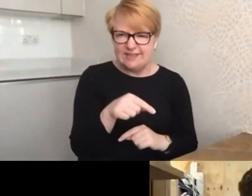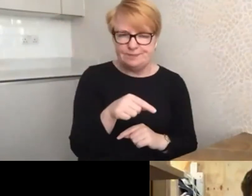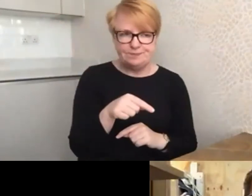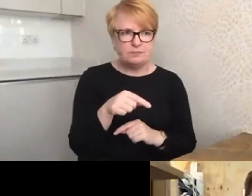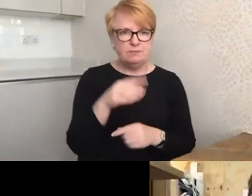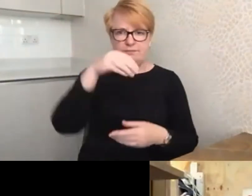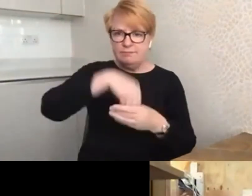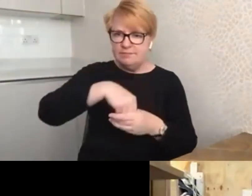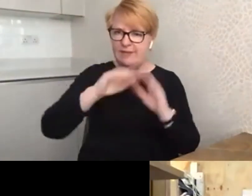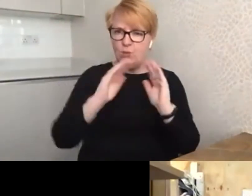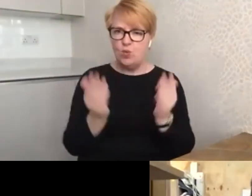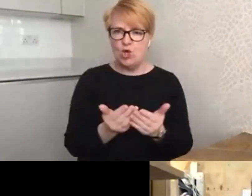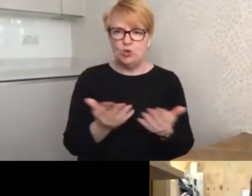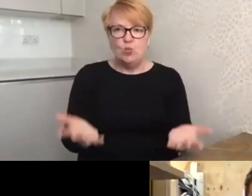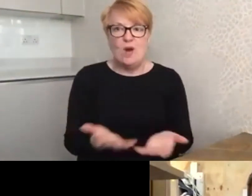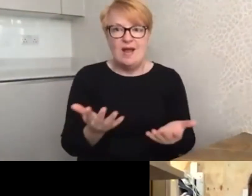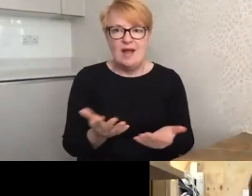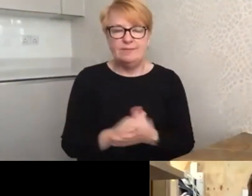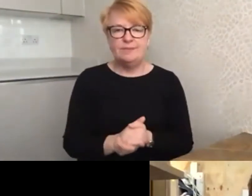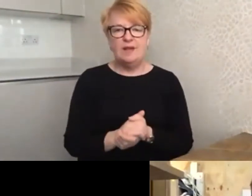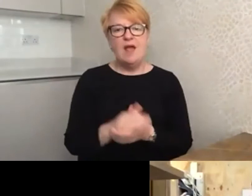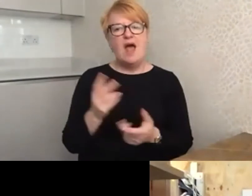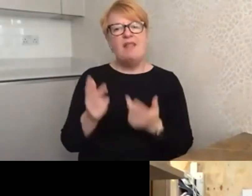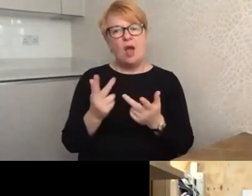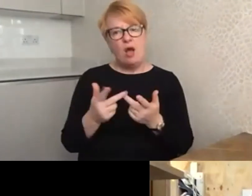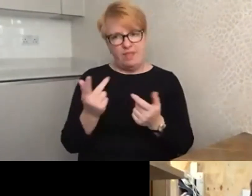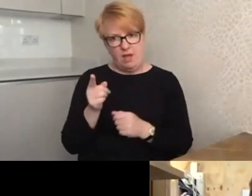And then we have a movement that was alongside that was the Community Arts Movement.